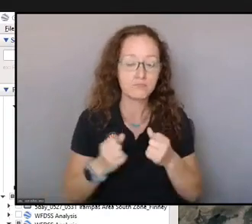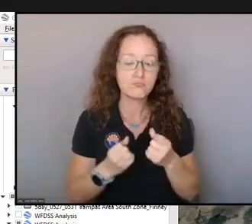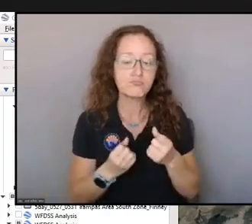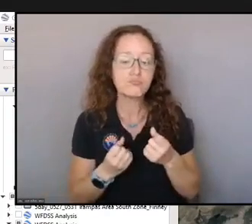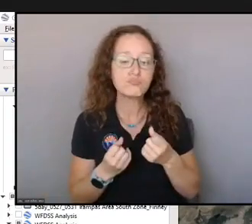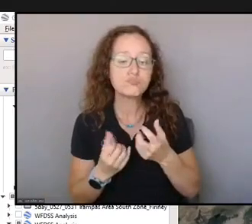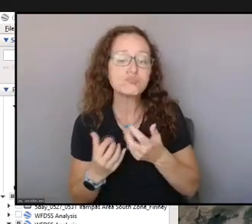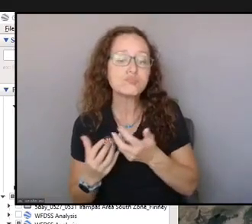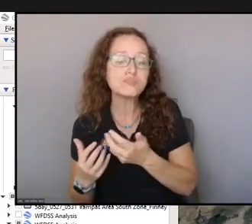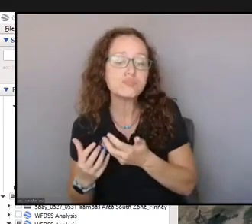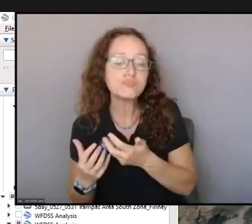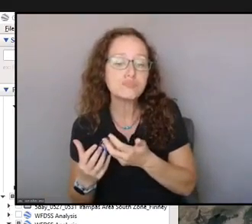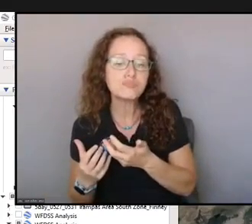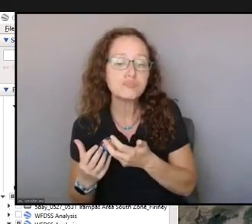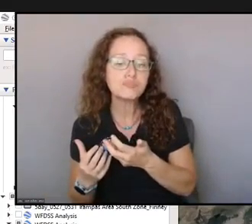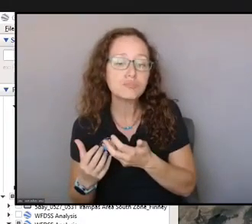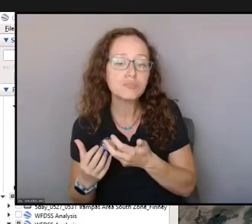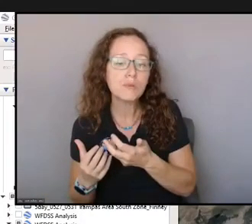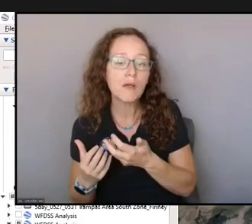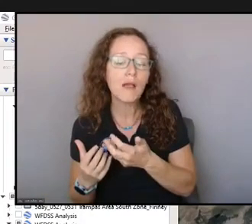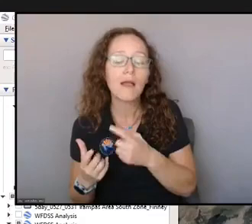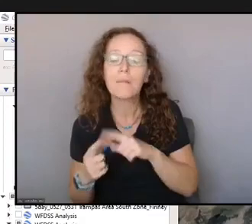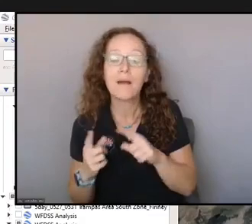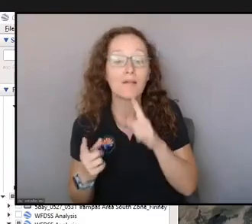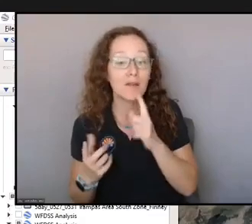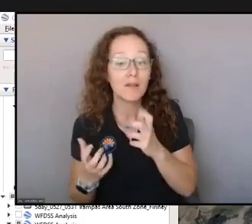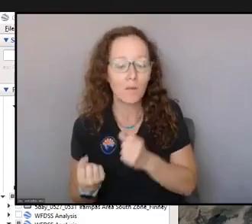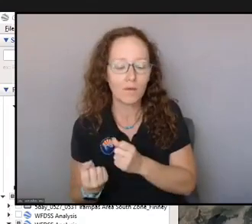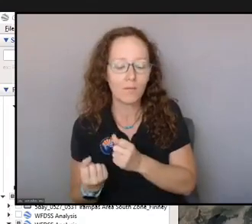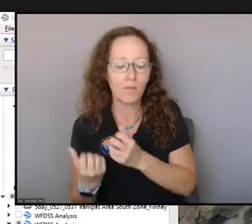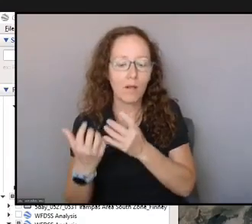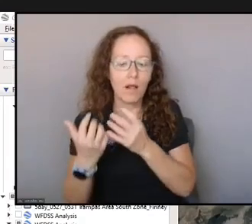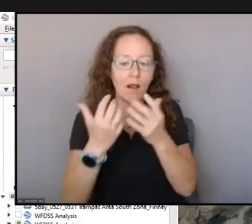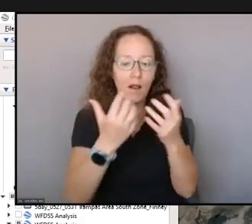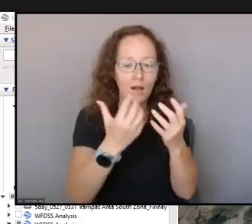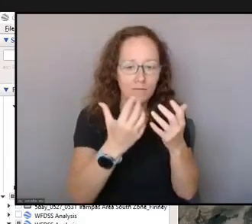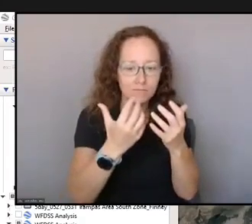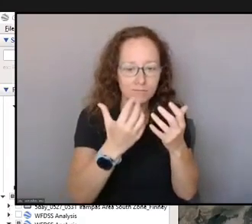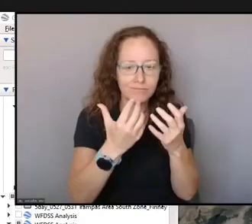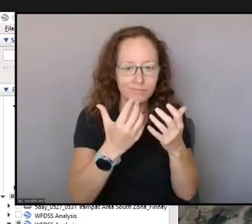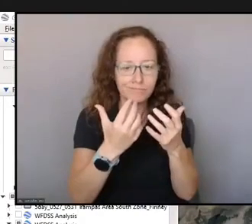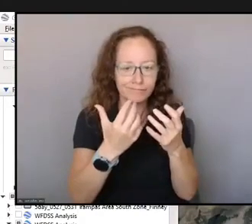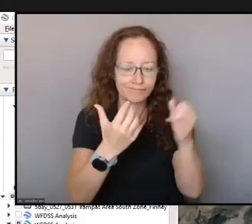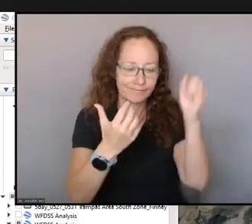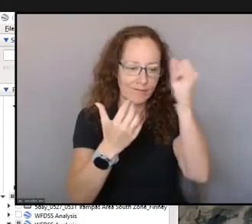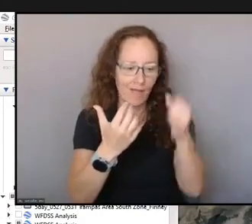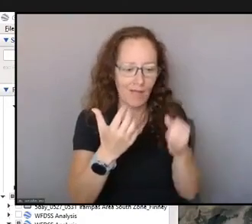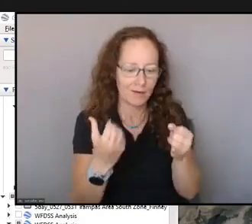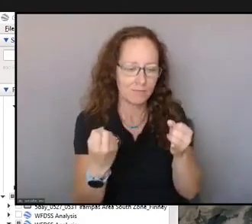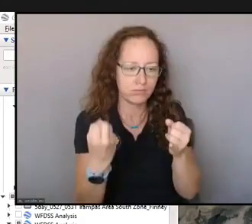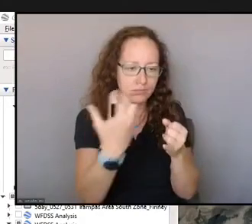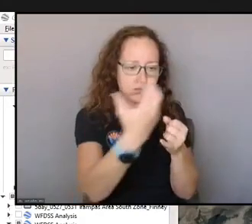LITTLE MINIMAL GROWTH TO THE WEST. IT WANTS TO FILL IN TO THE NORTHEAST, AND RUN BACK INTO